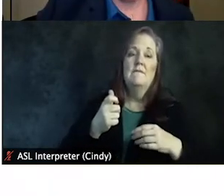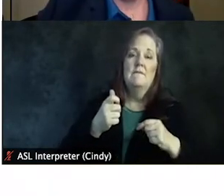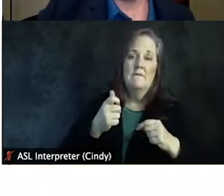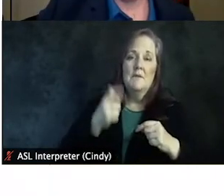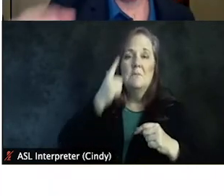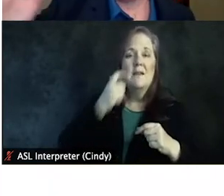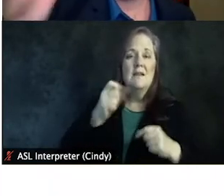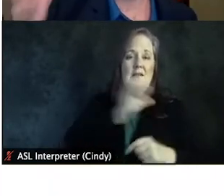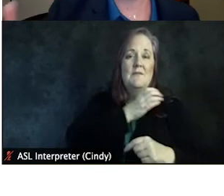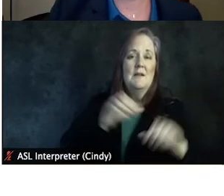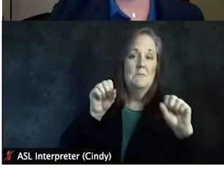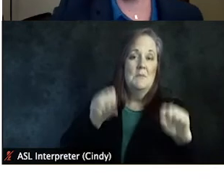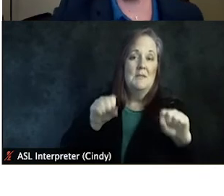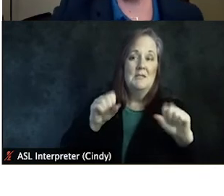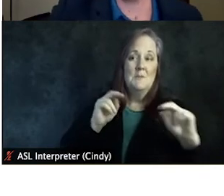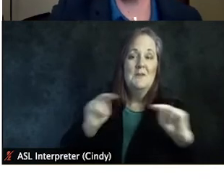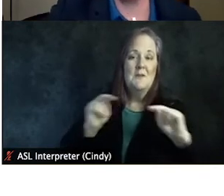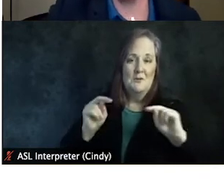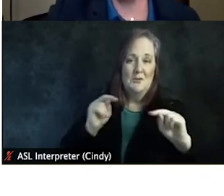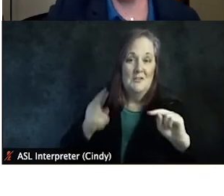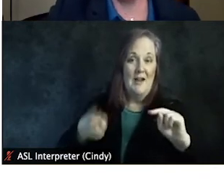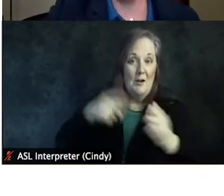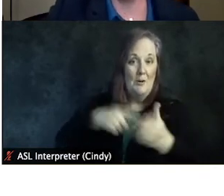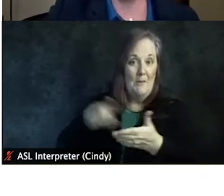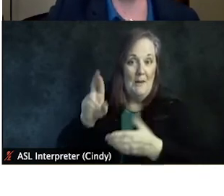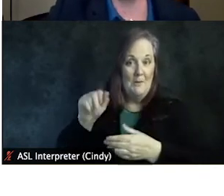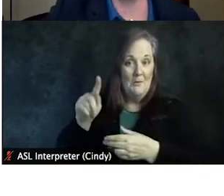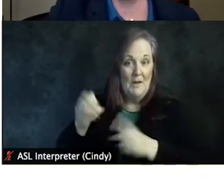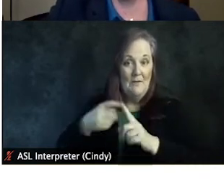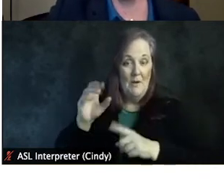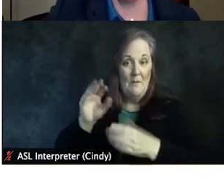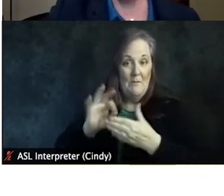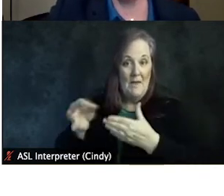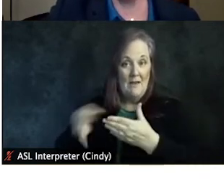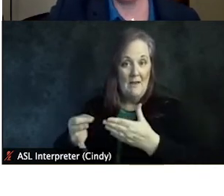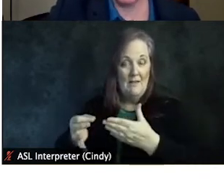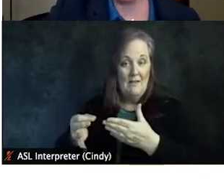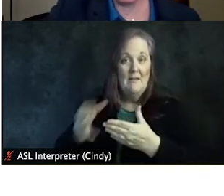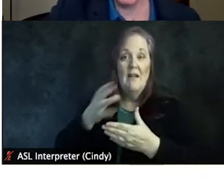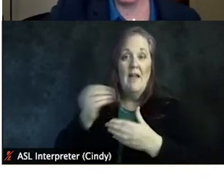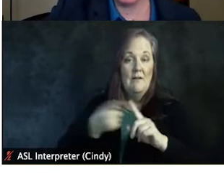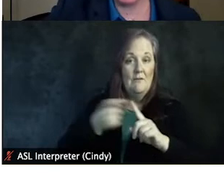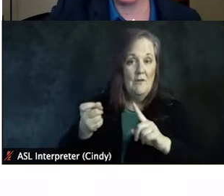And so those dialysis companies are totaling over $100 million dollars against this.